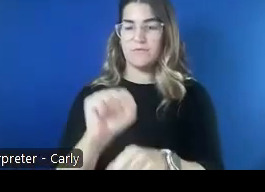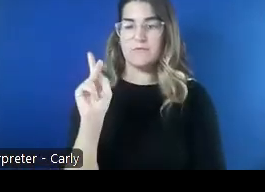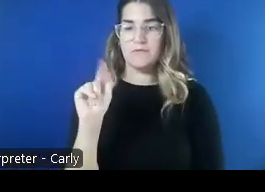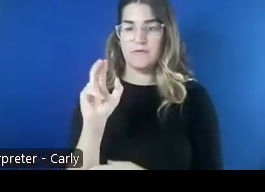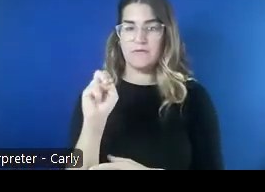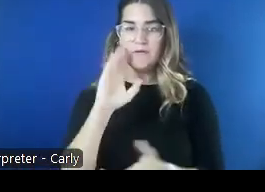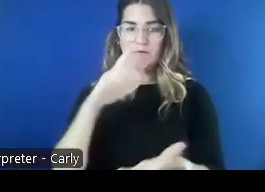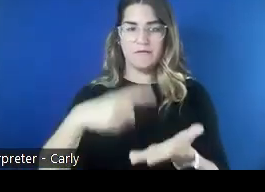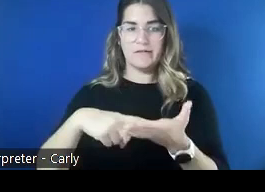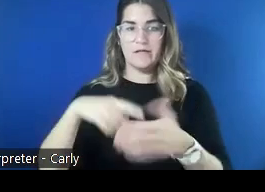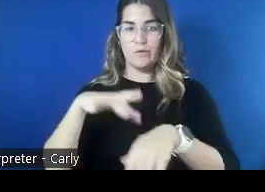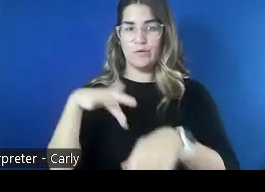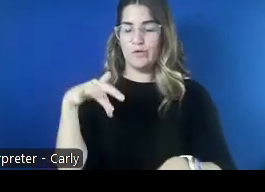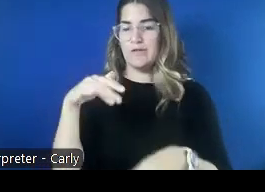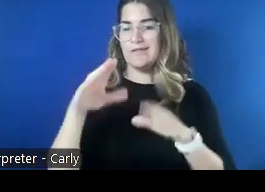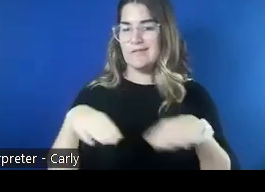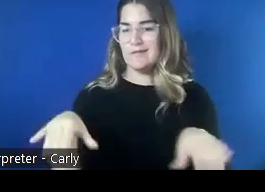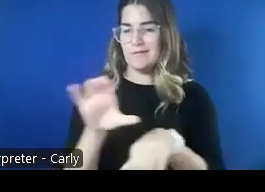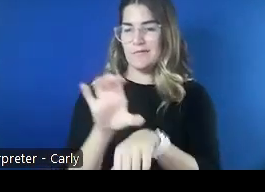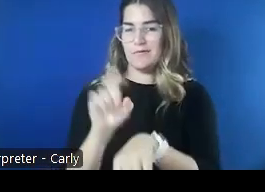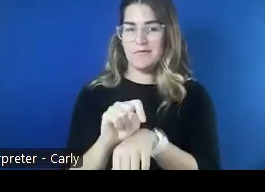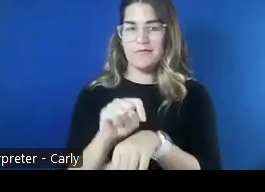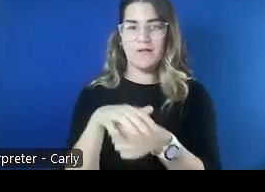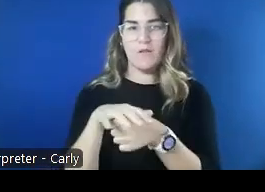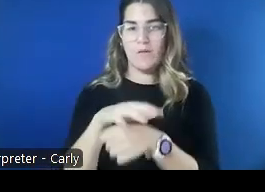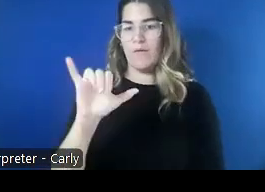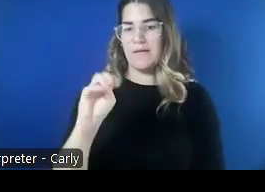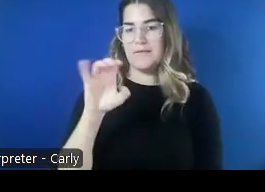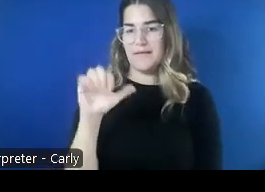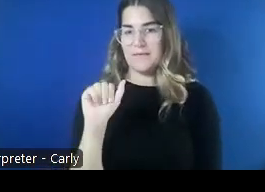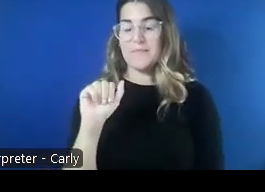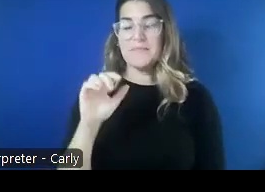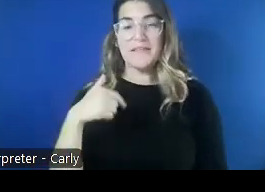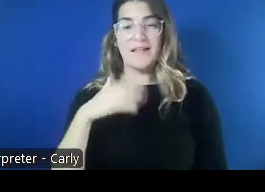Early Childhood consultation at our local wise and then I'm just going to very briefly at the